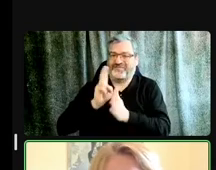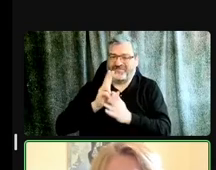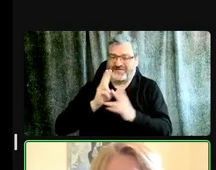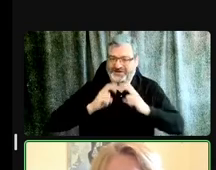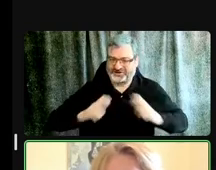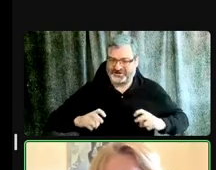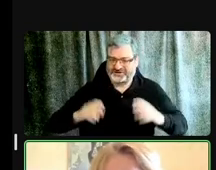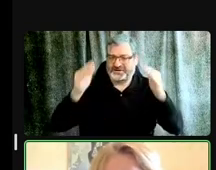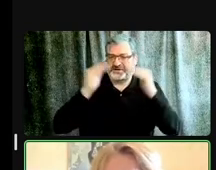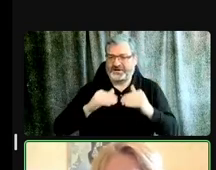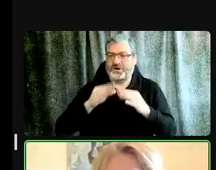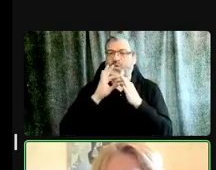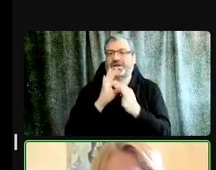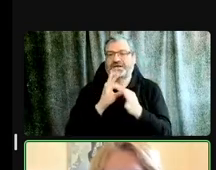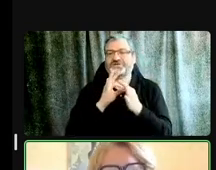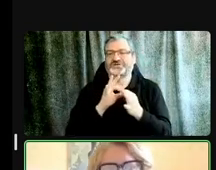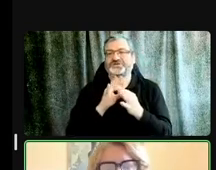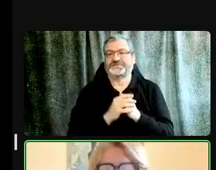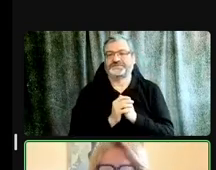And again, I think this is something that